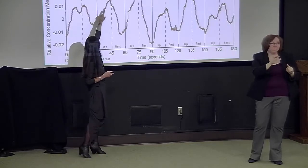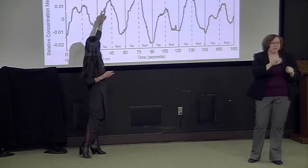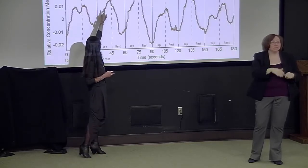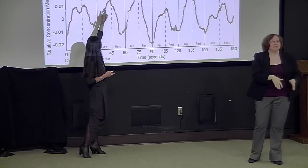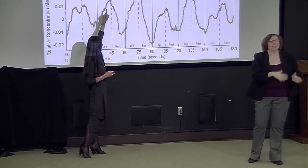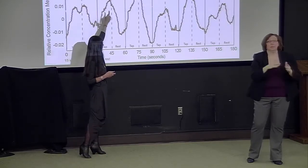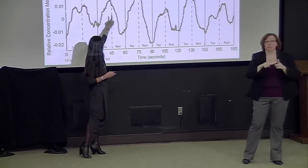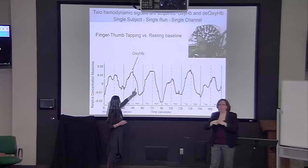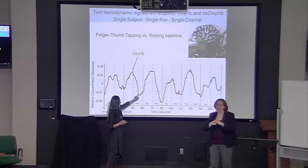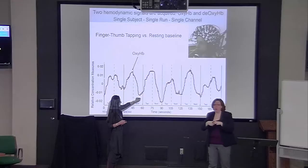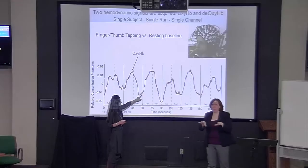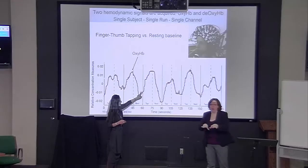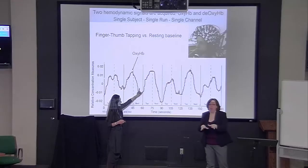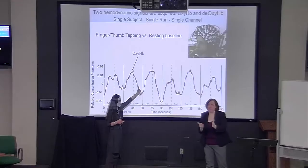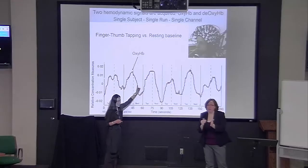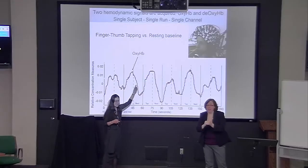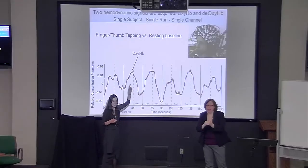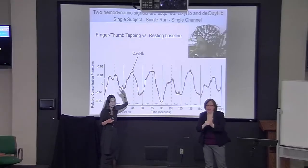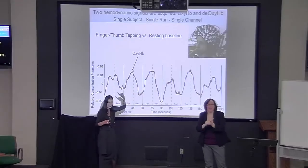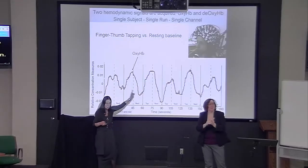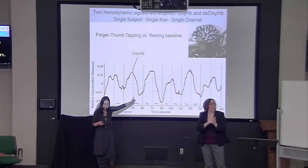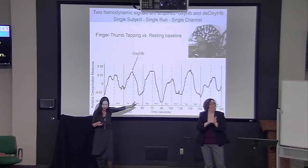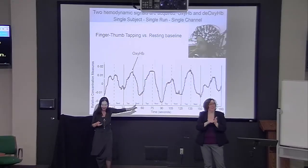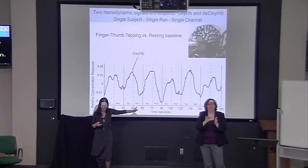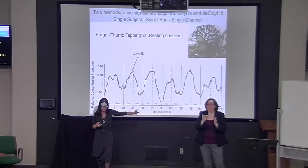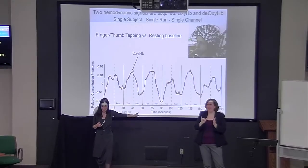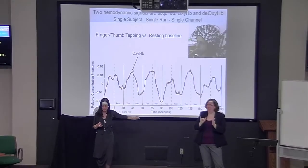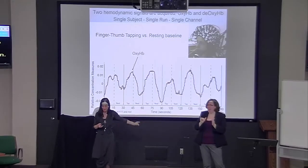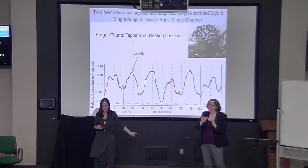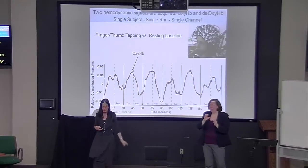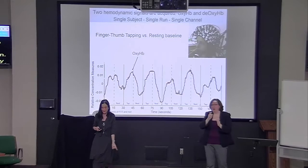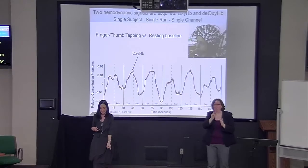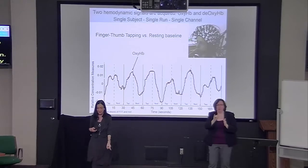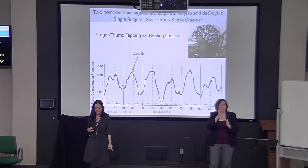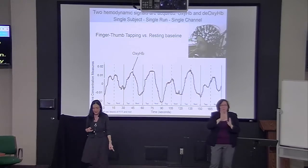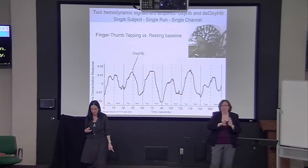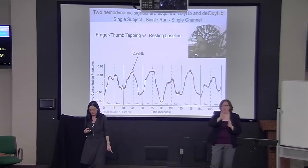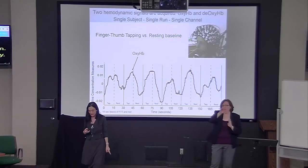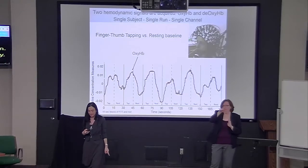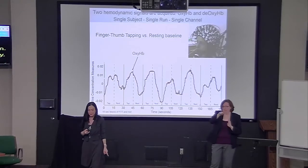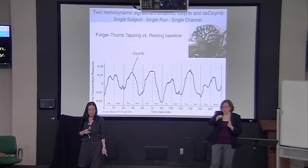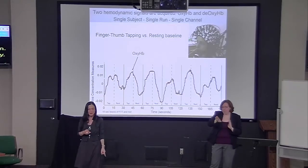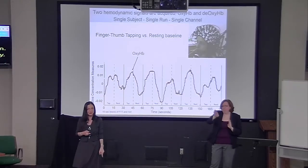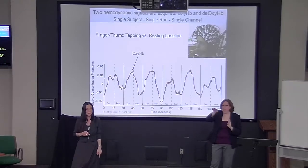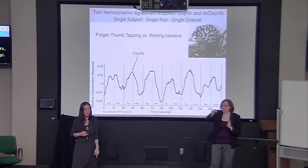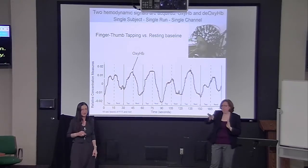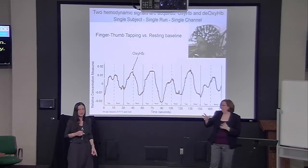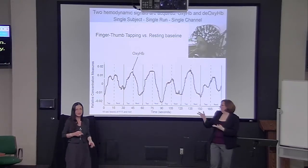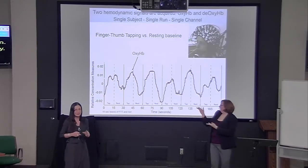It rises slowly, falls slowly. And so and this is a perfectly well-behaved hemodynamic response function.